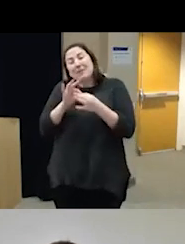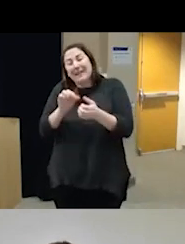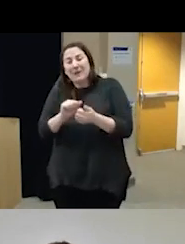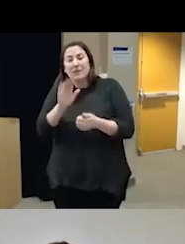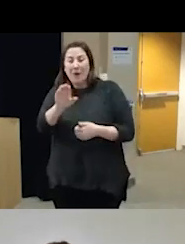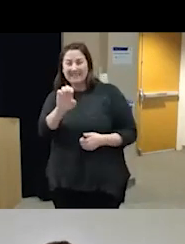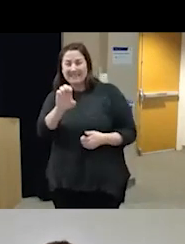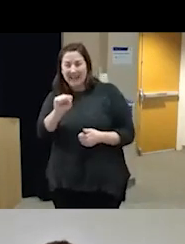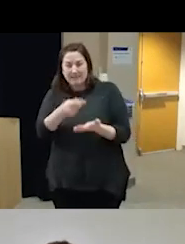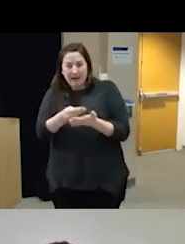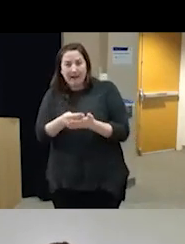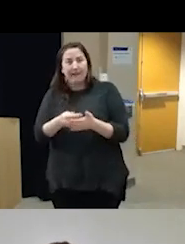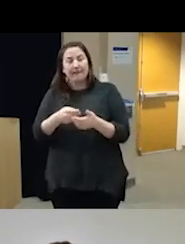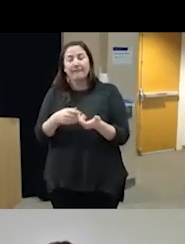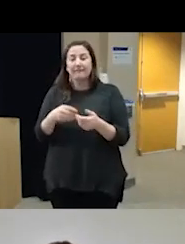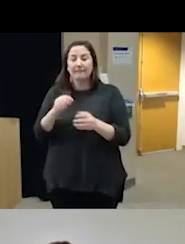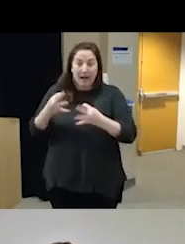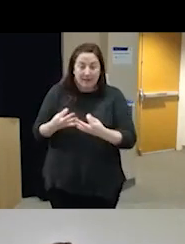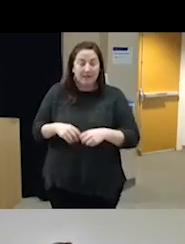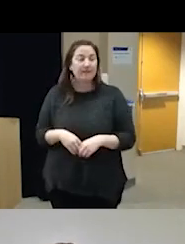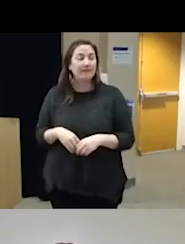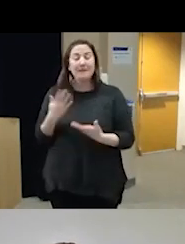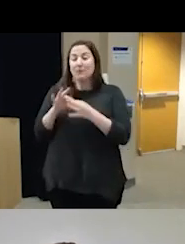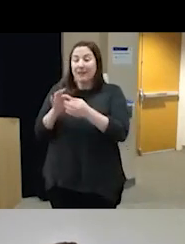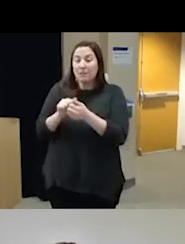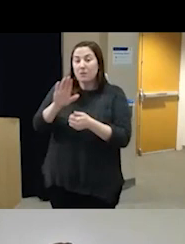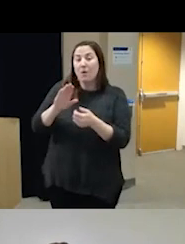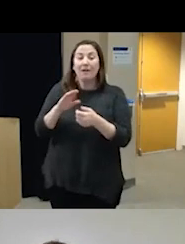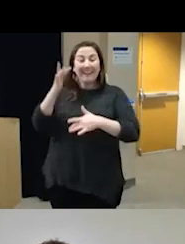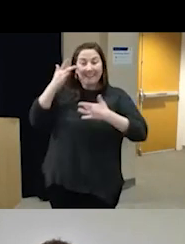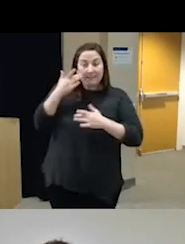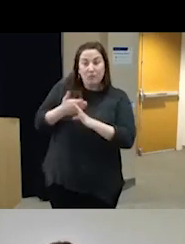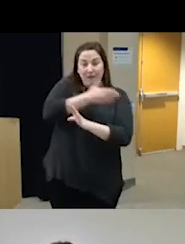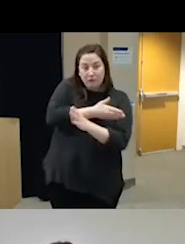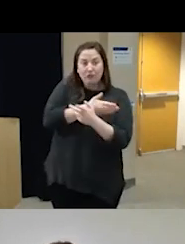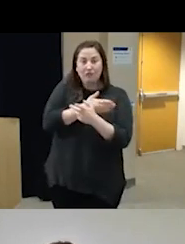prior illness interfering with healthy lifestyle? It's unclear.